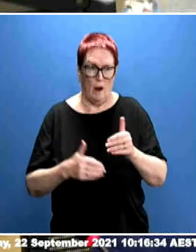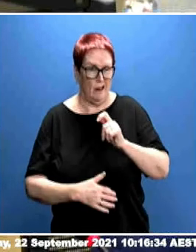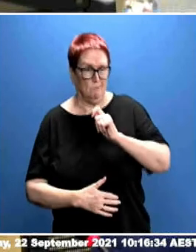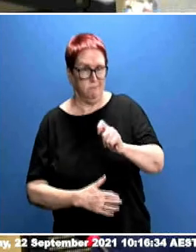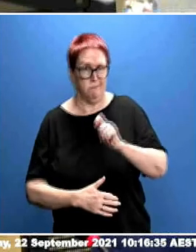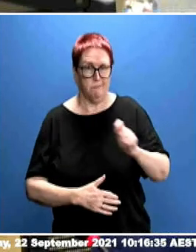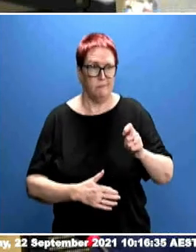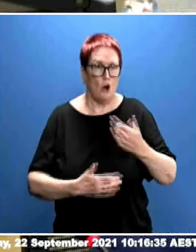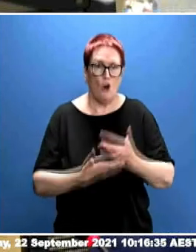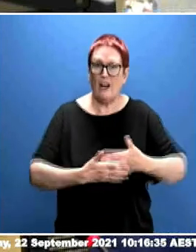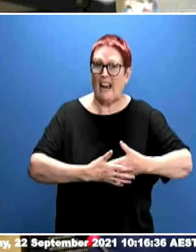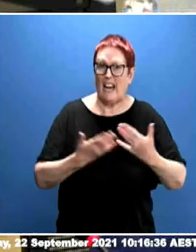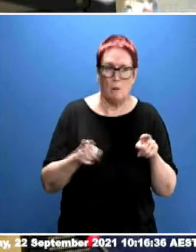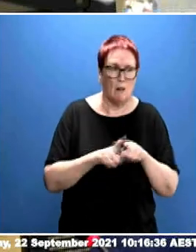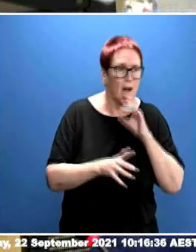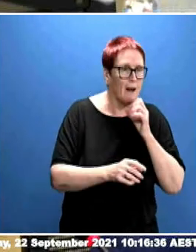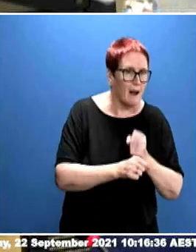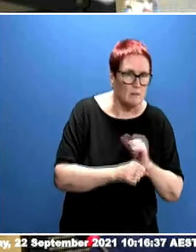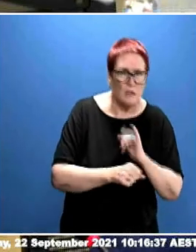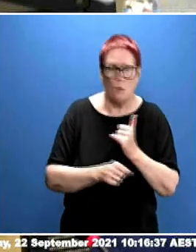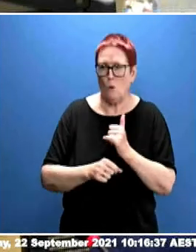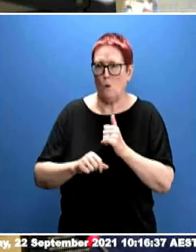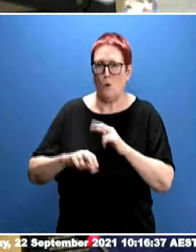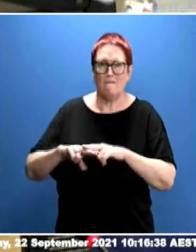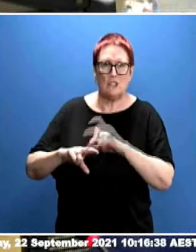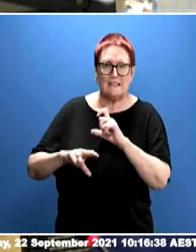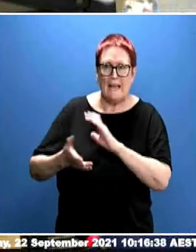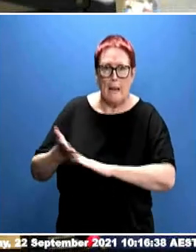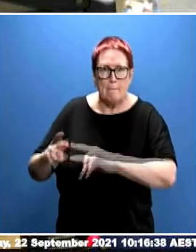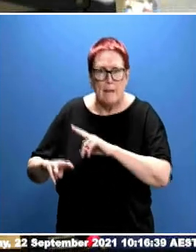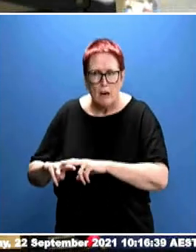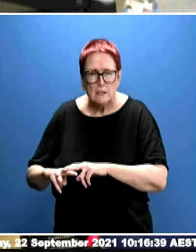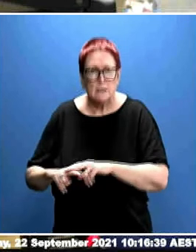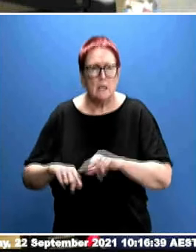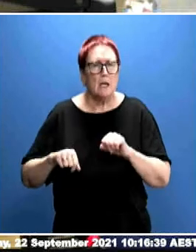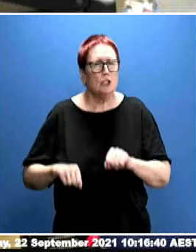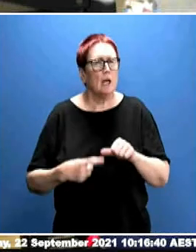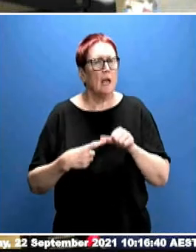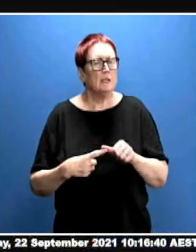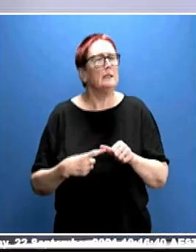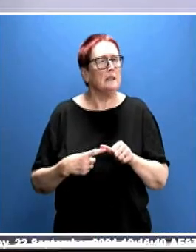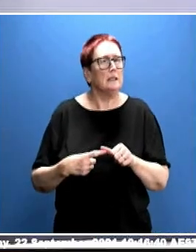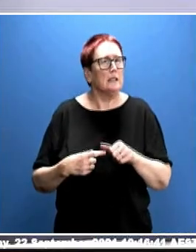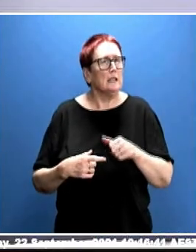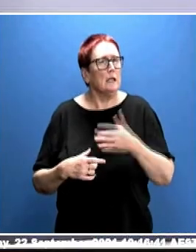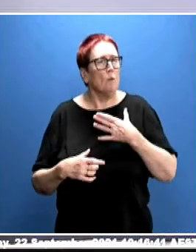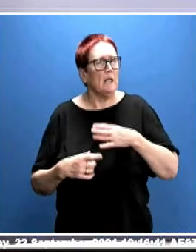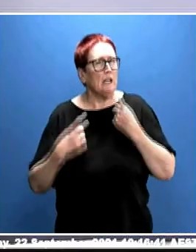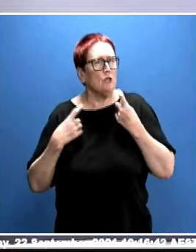I think that we need to be a little bit careful about sending notices to